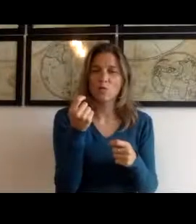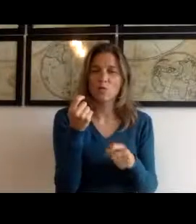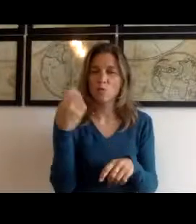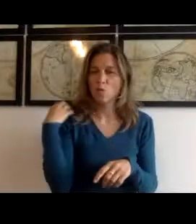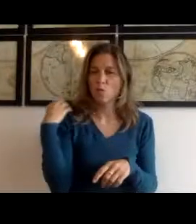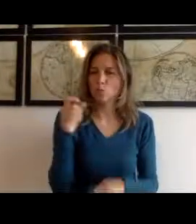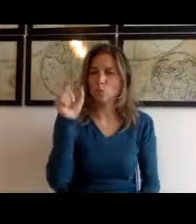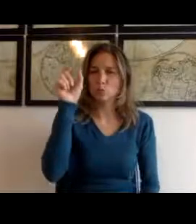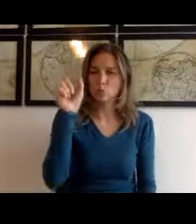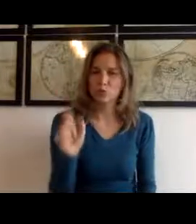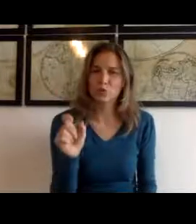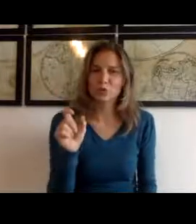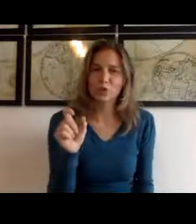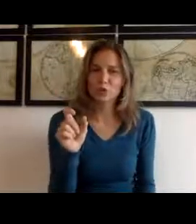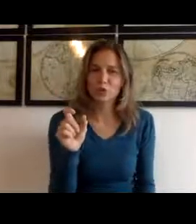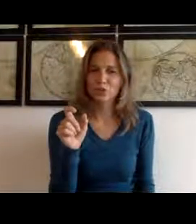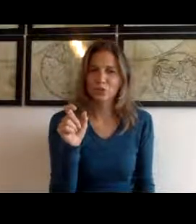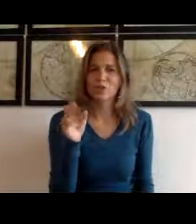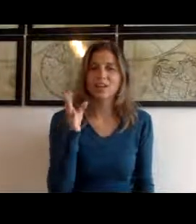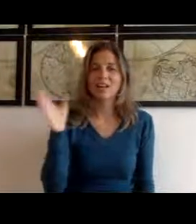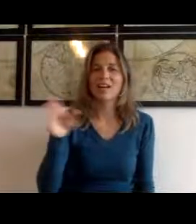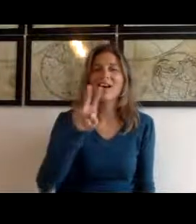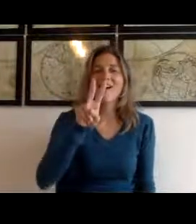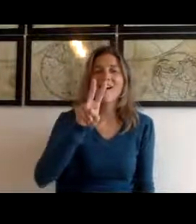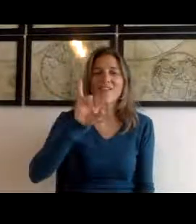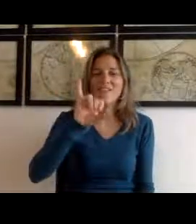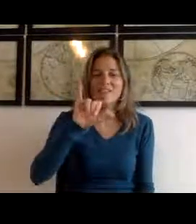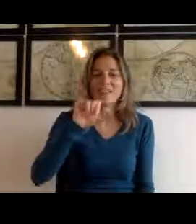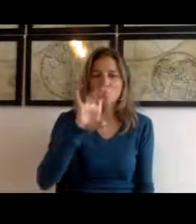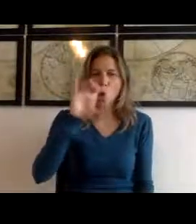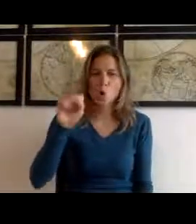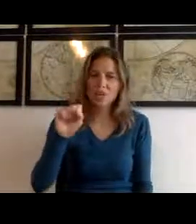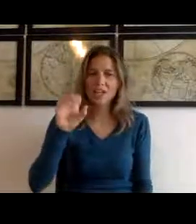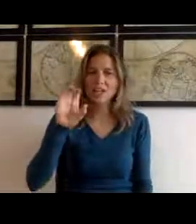of Viatores Christi in Ireland, one of the partners in this project.